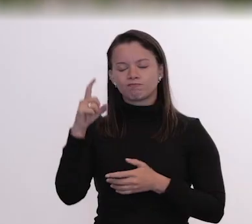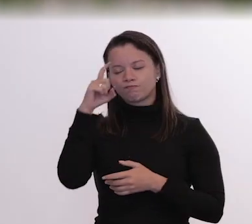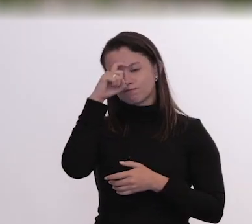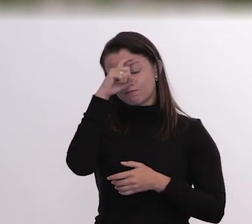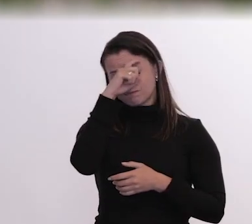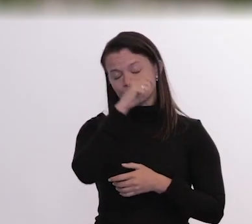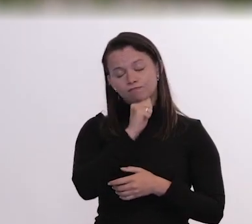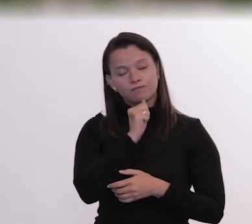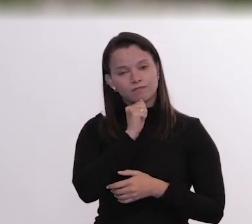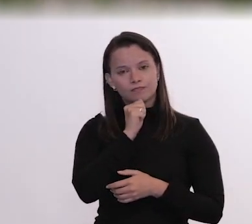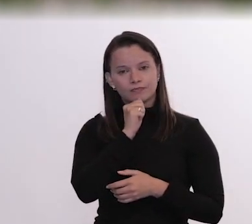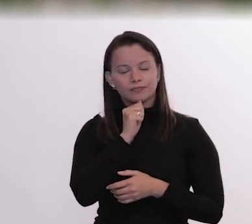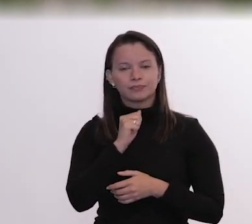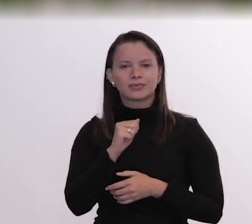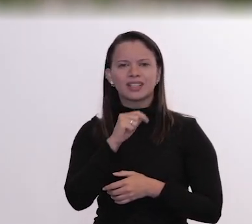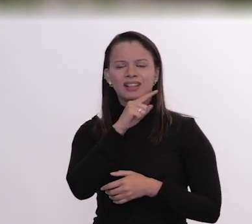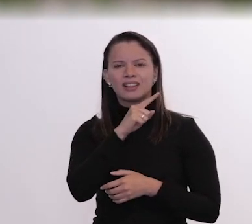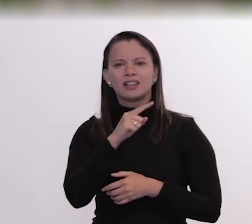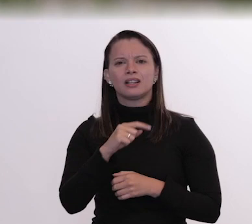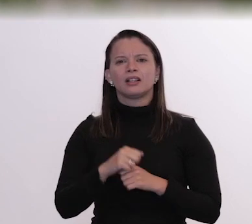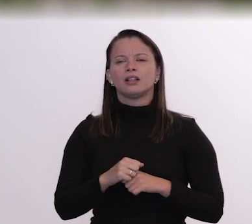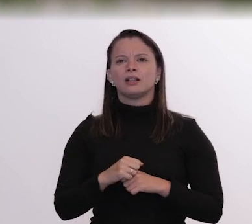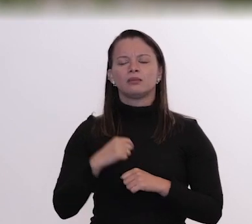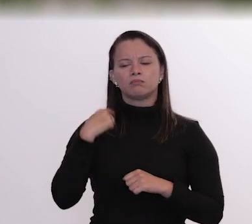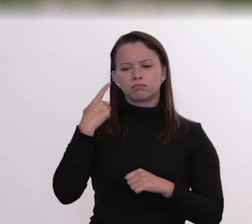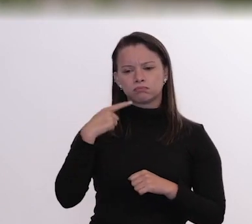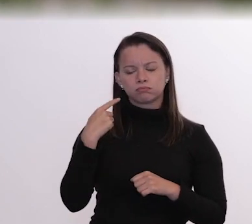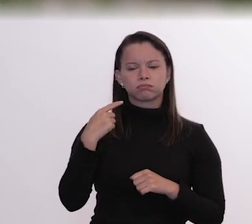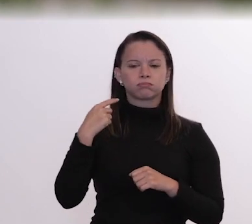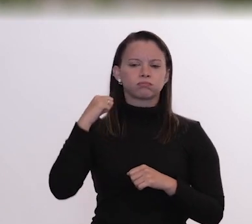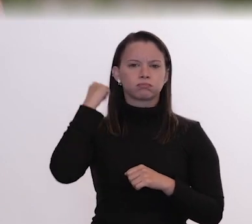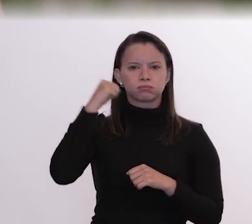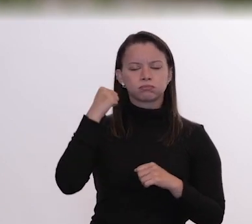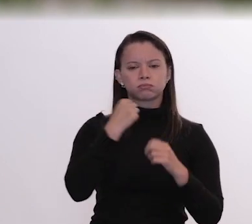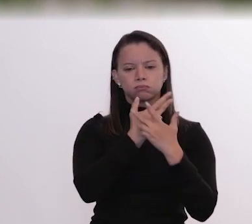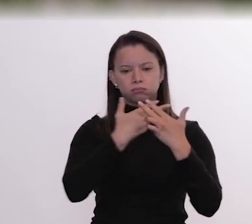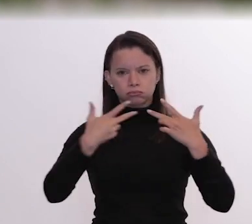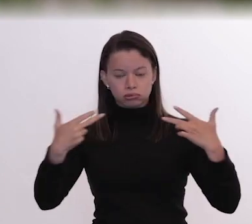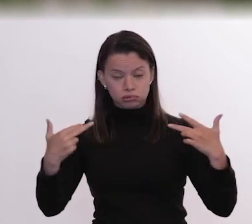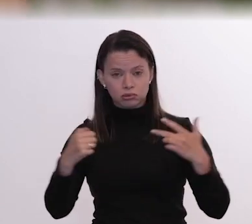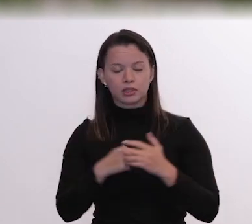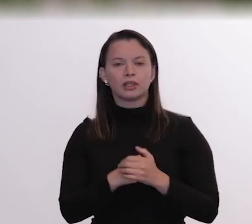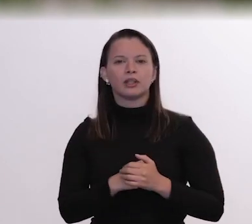Our city council has an important motto: let's forget the mistakes of the past